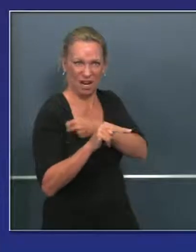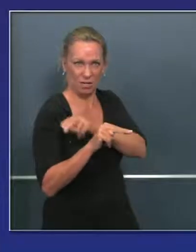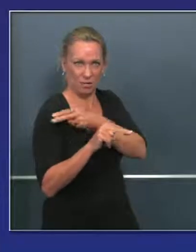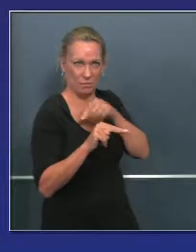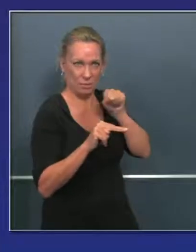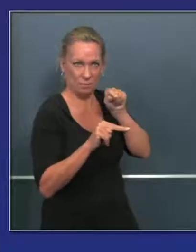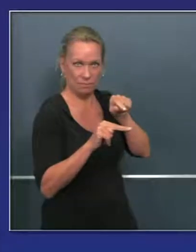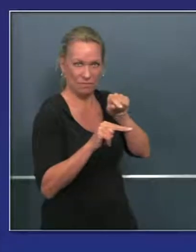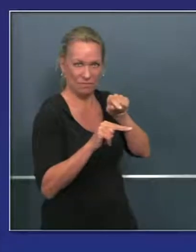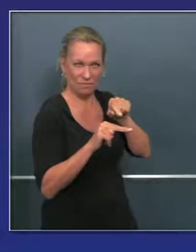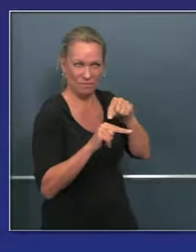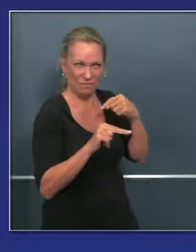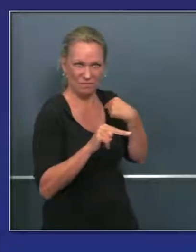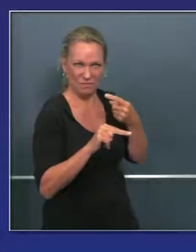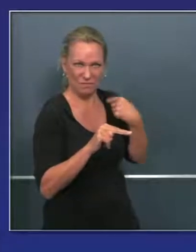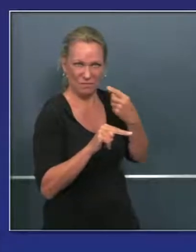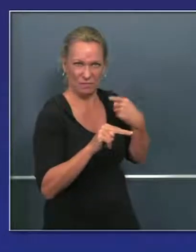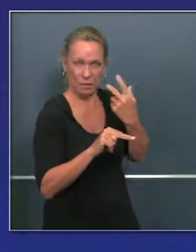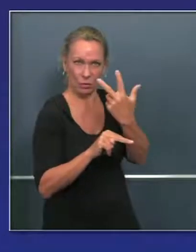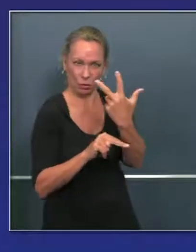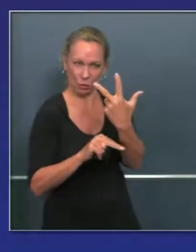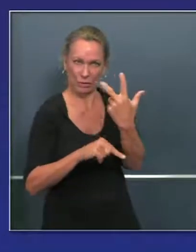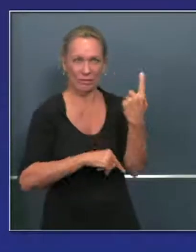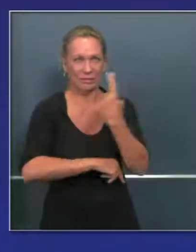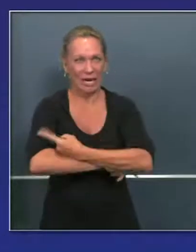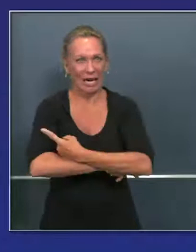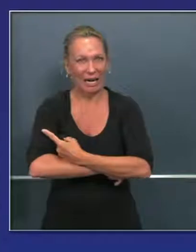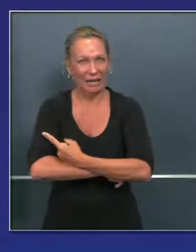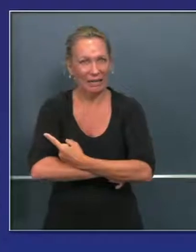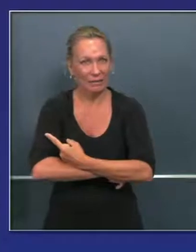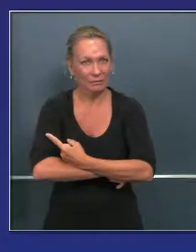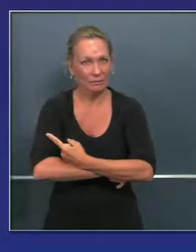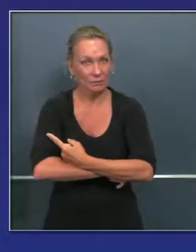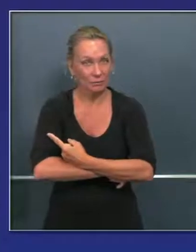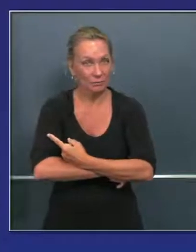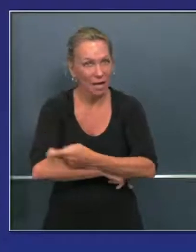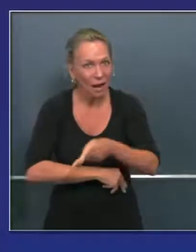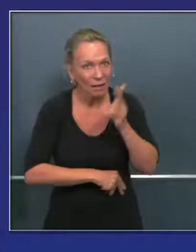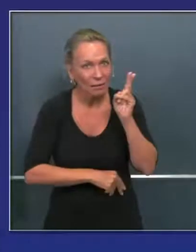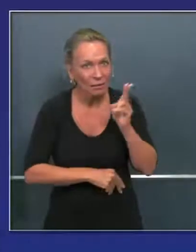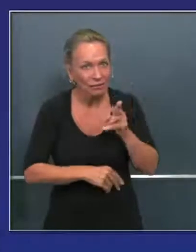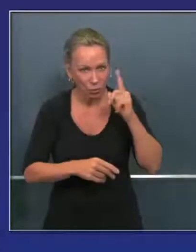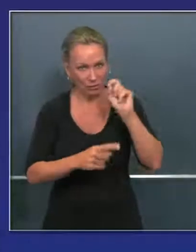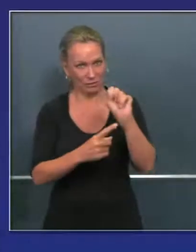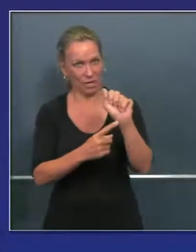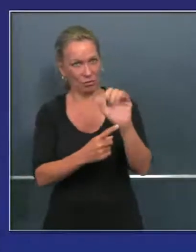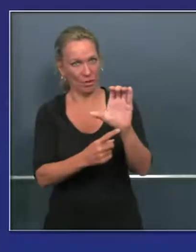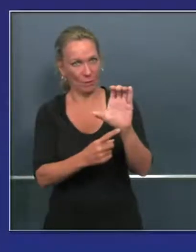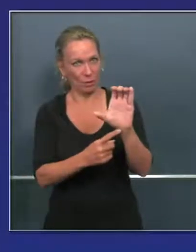facility outbreaks as well as community spread this sort of hybrid scenario in San Bernardino has